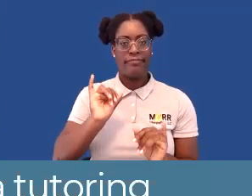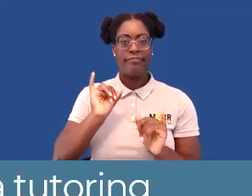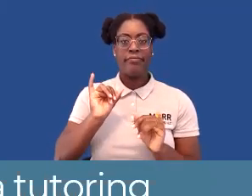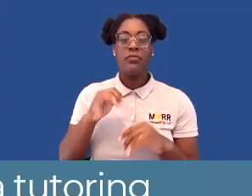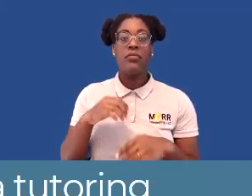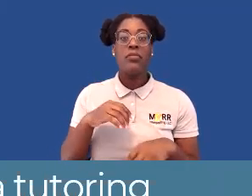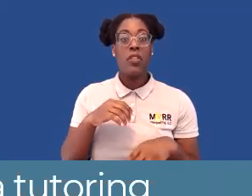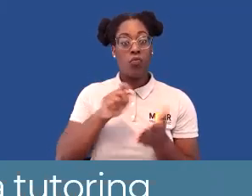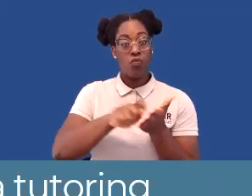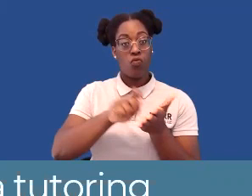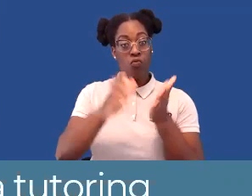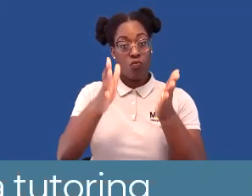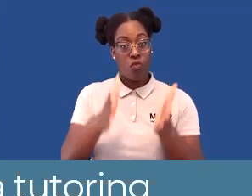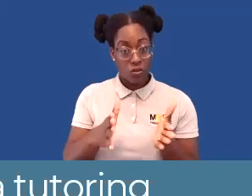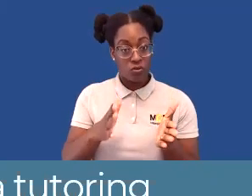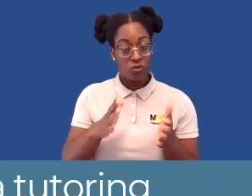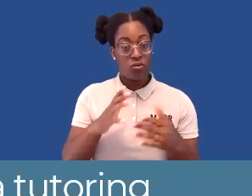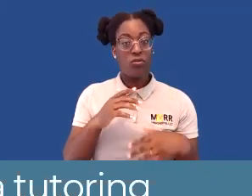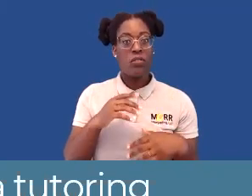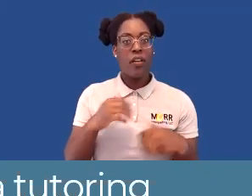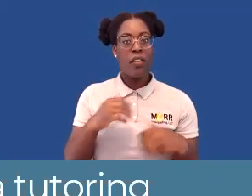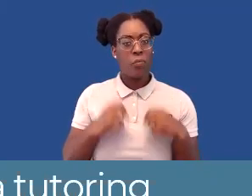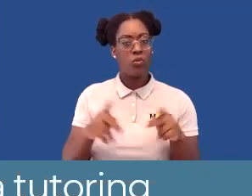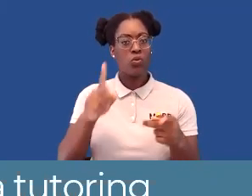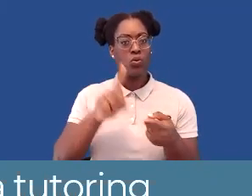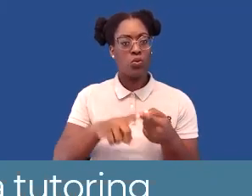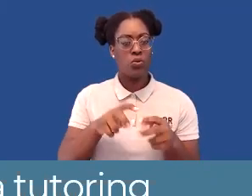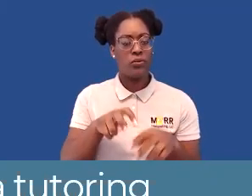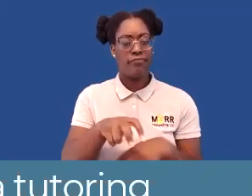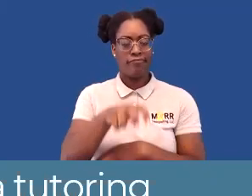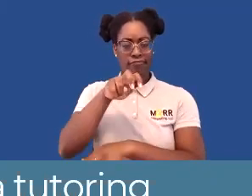they had the time to step back and better align their response